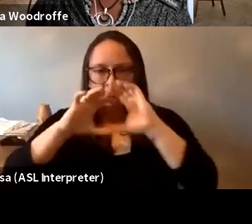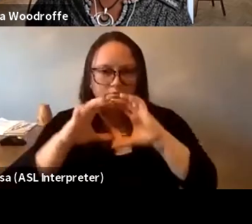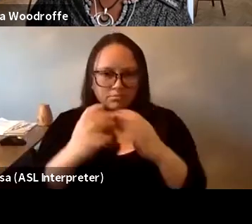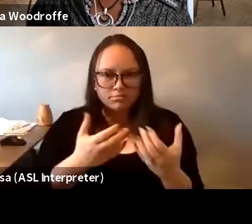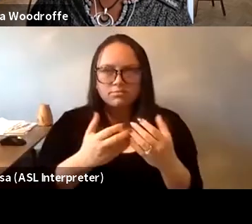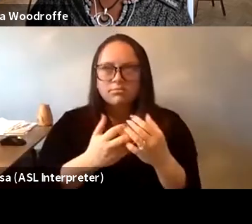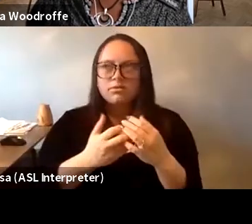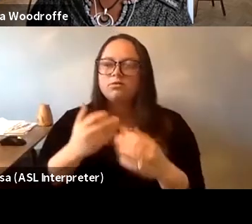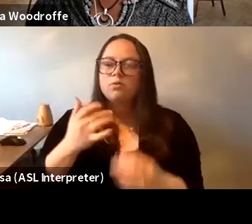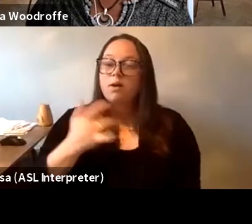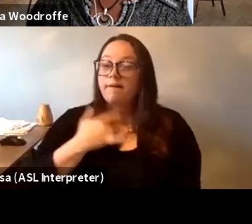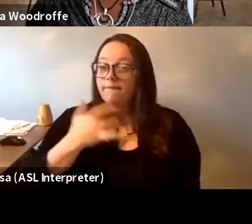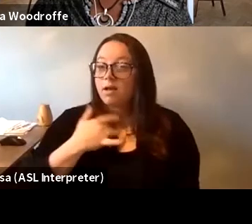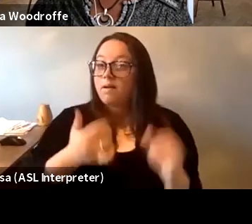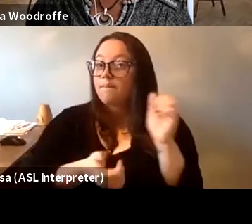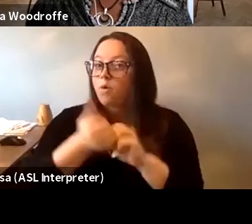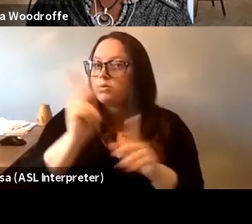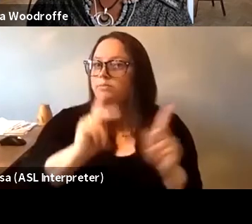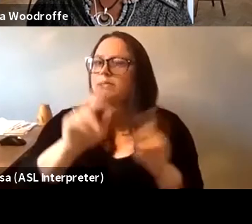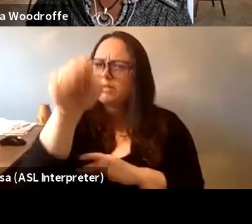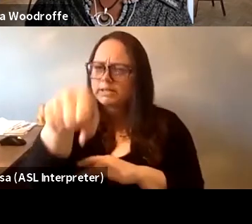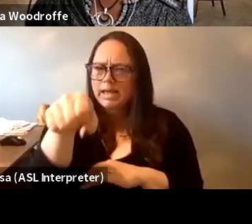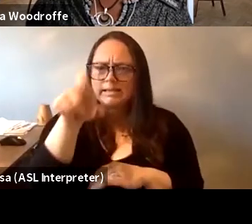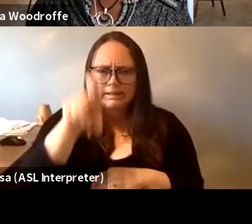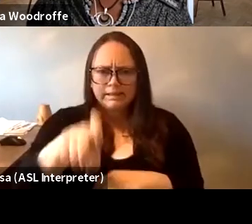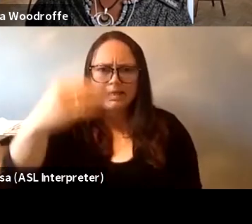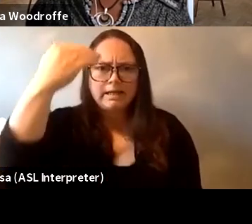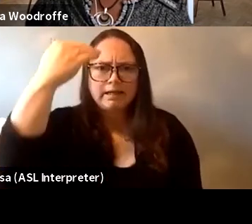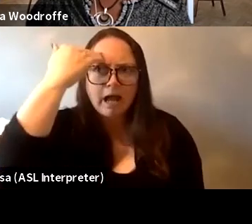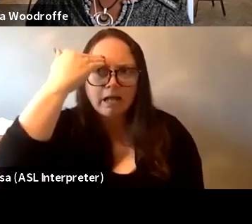knowledge and the education. But then even if you give them